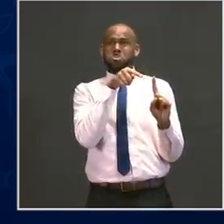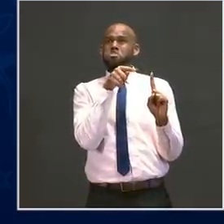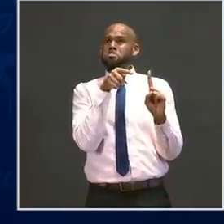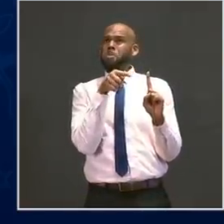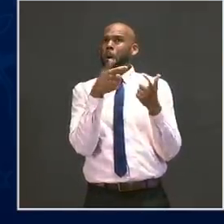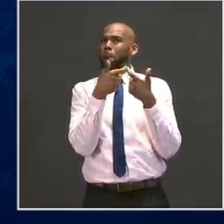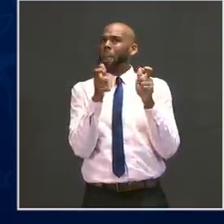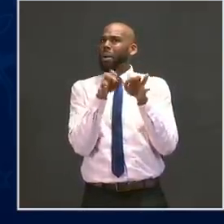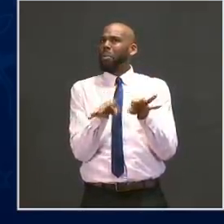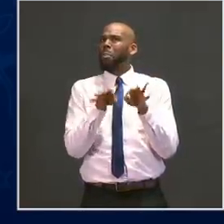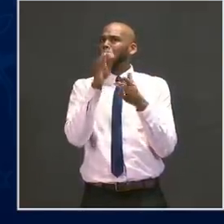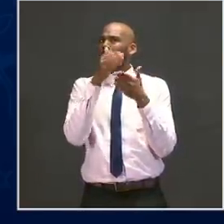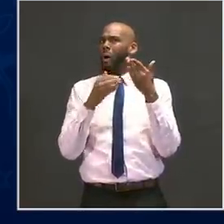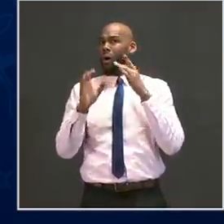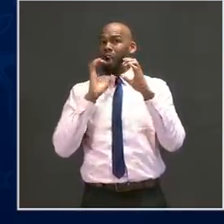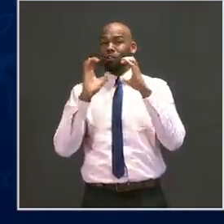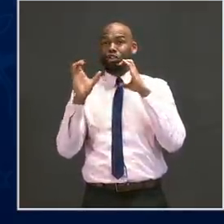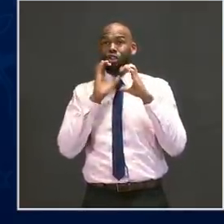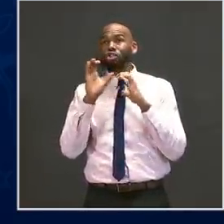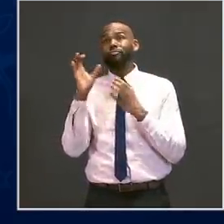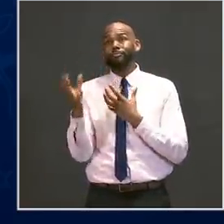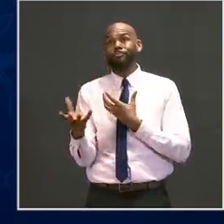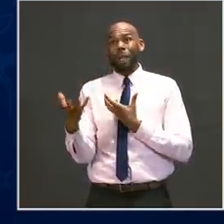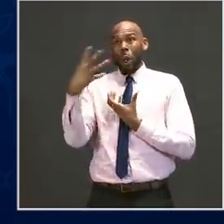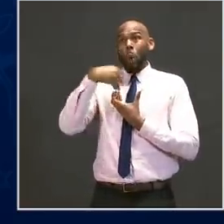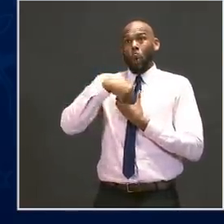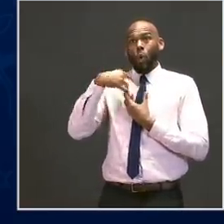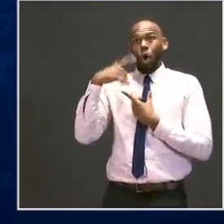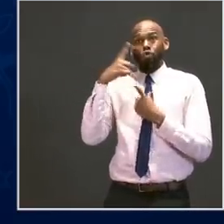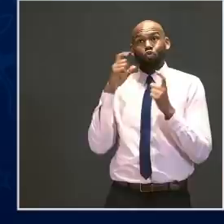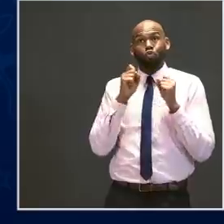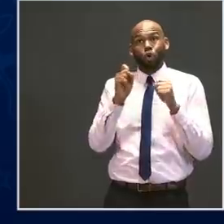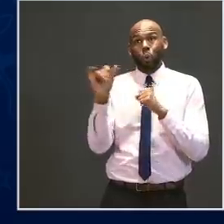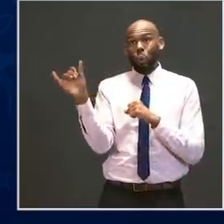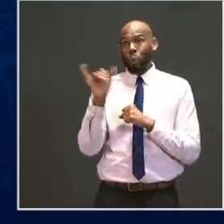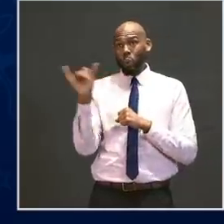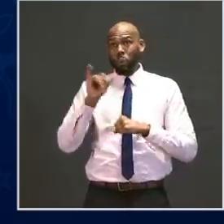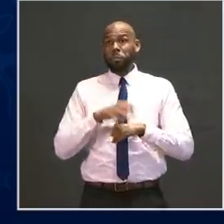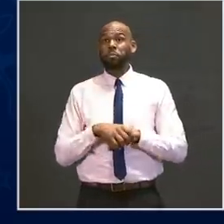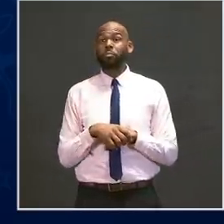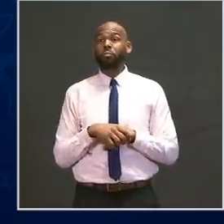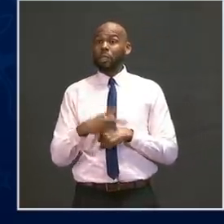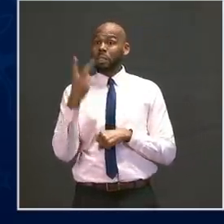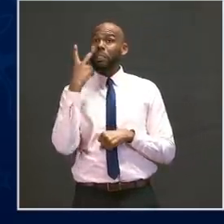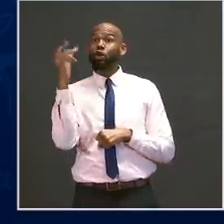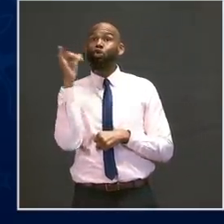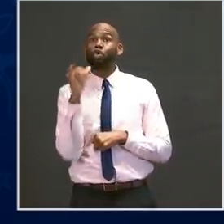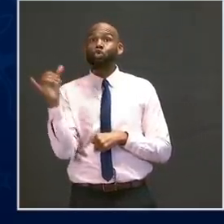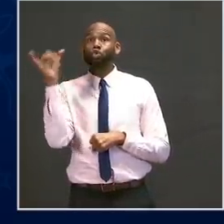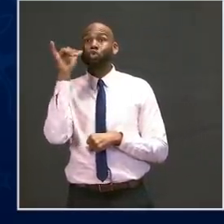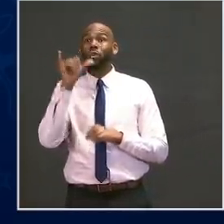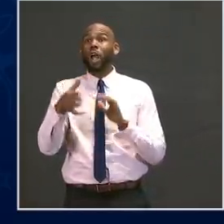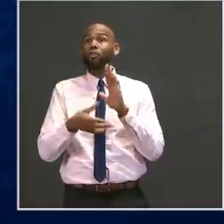So that's also part of our strategy. And then also, you saw some of it play out yesterday in the review he announced at the Pentagon.